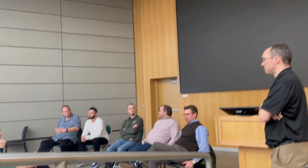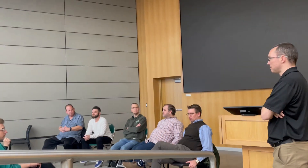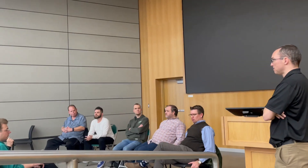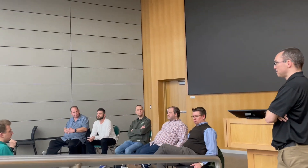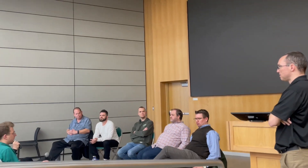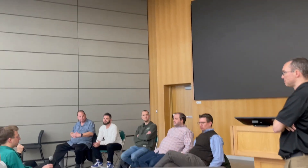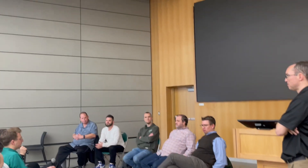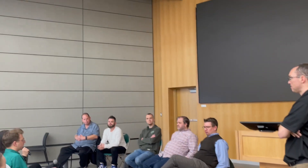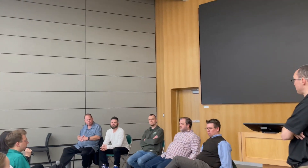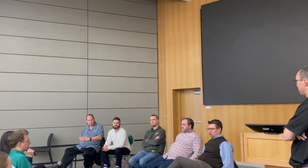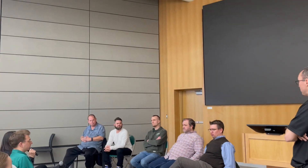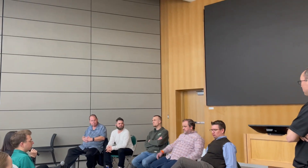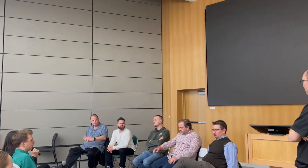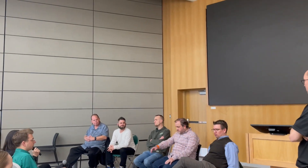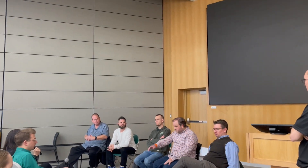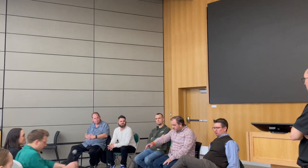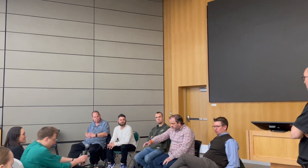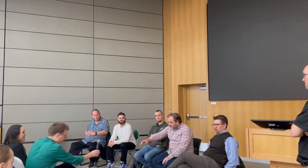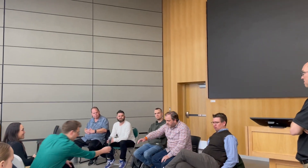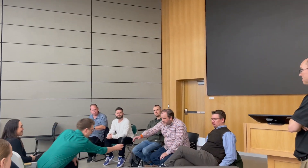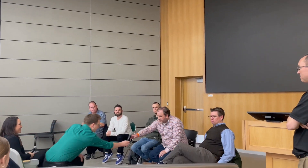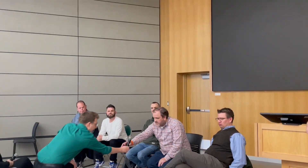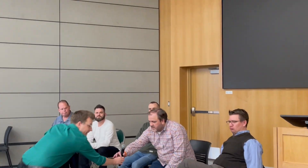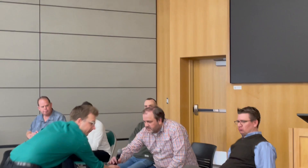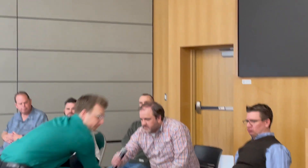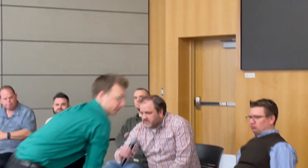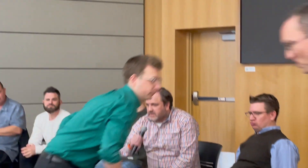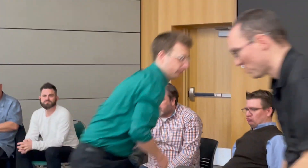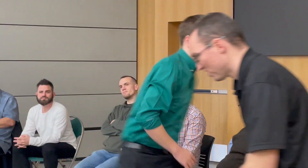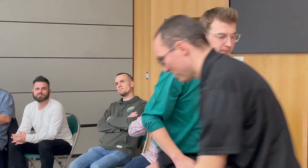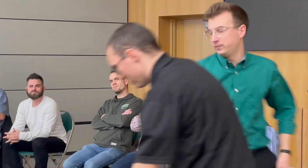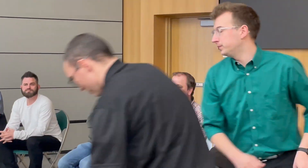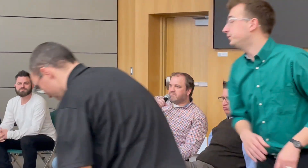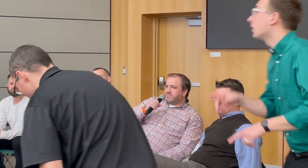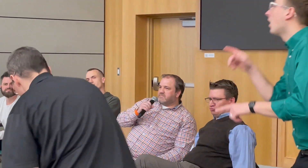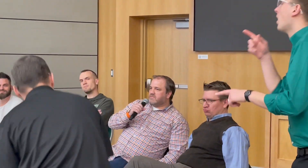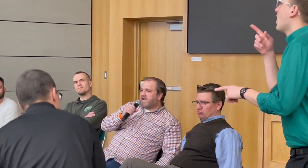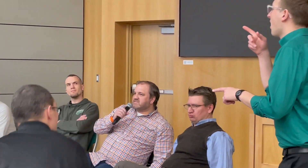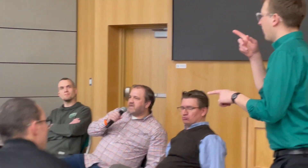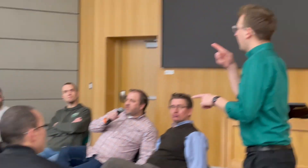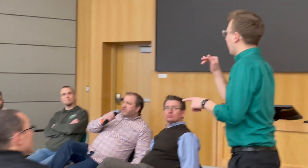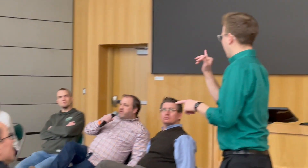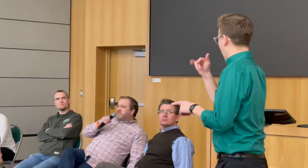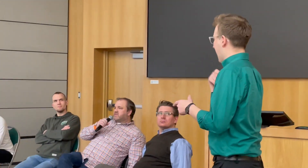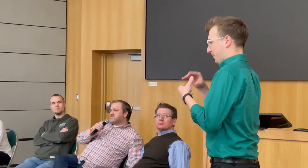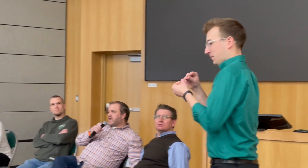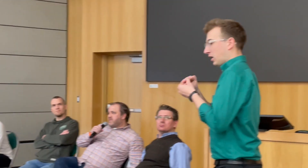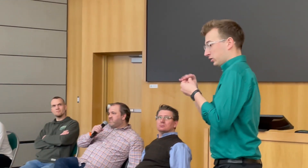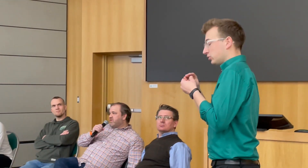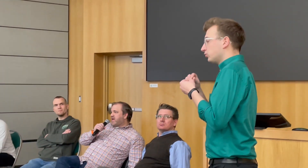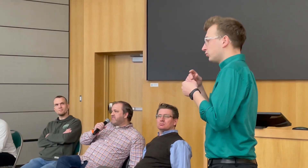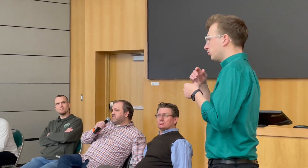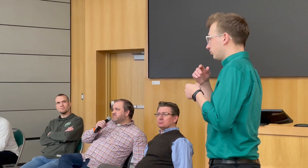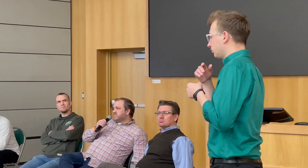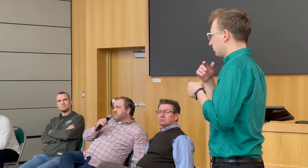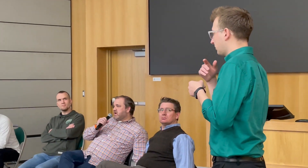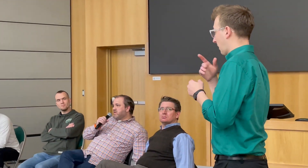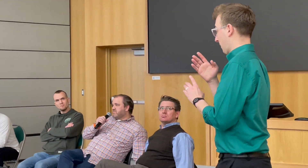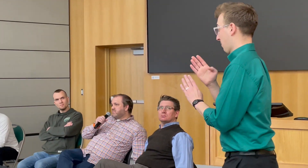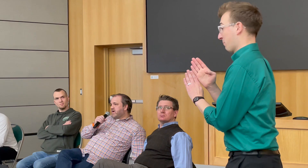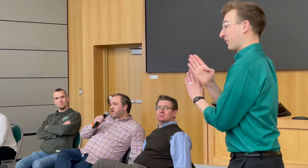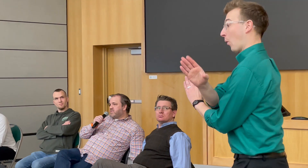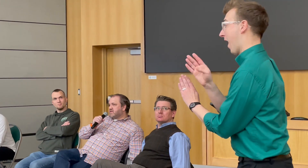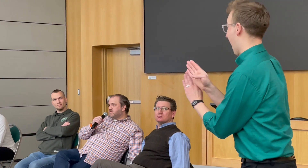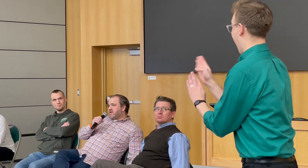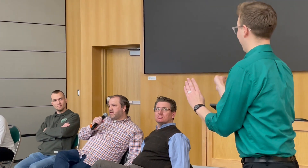implants um like I said earlier there's like a before and after um my imp plants have been